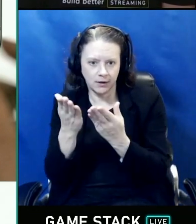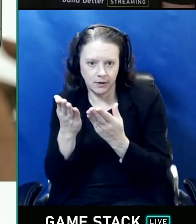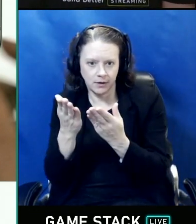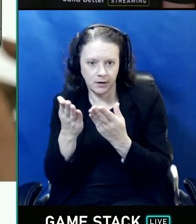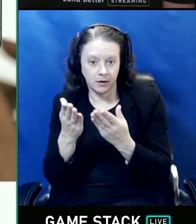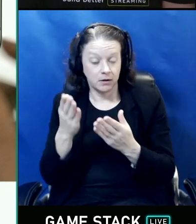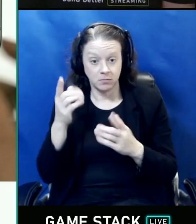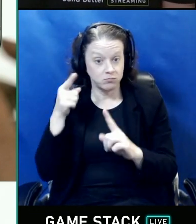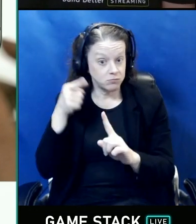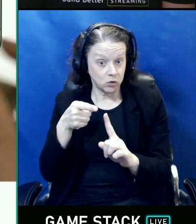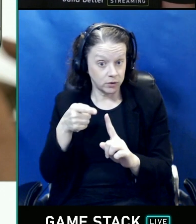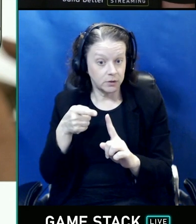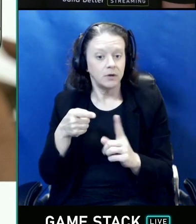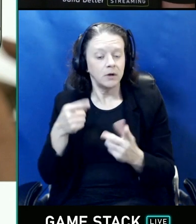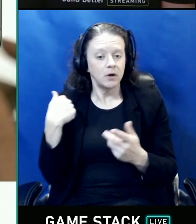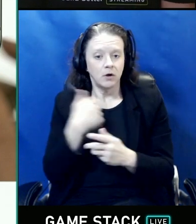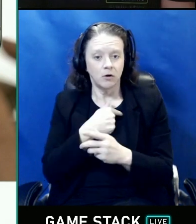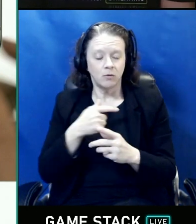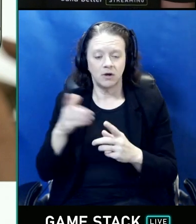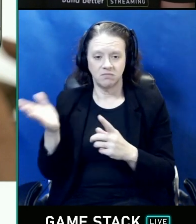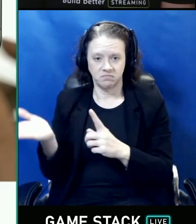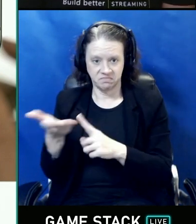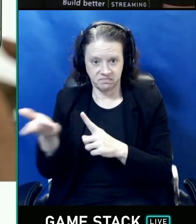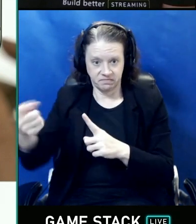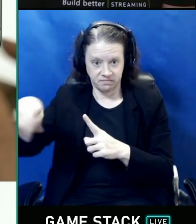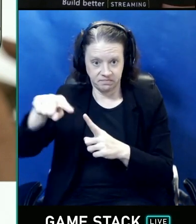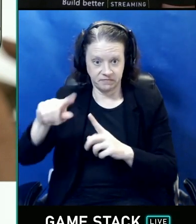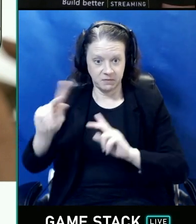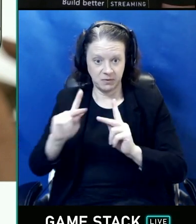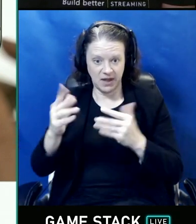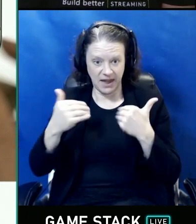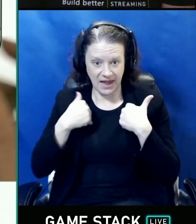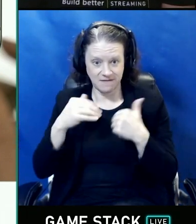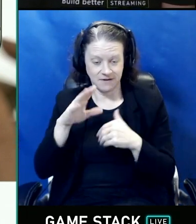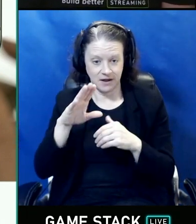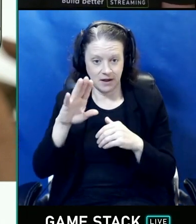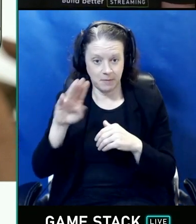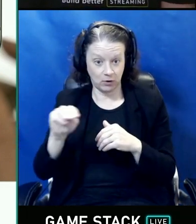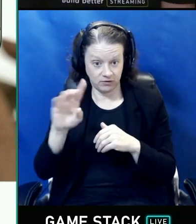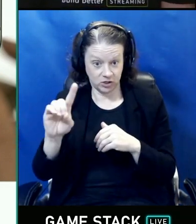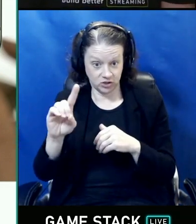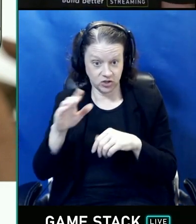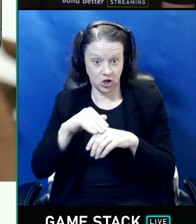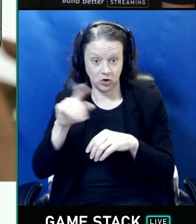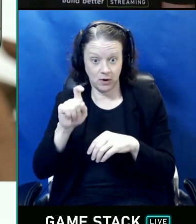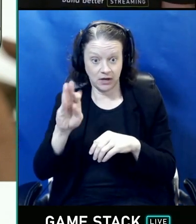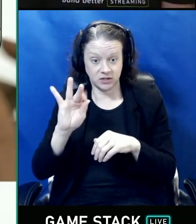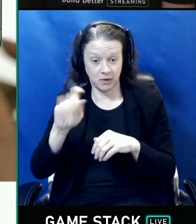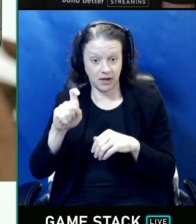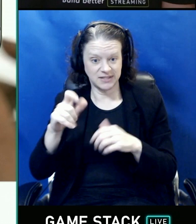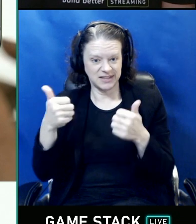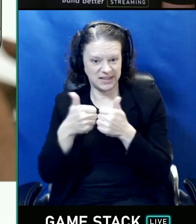it gets Minecraft Dungeons onto the Xbox Game Streaming service, but set up in a way that only the people